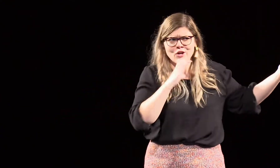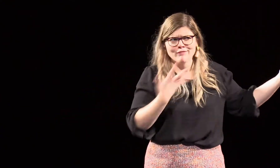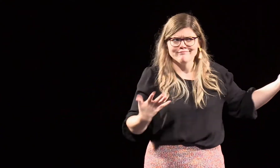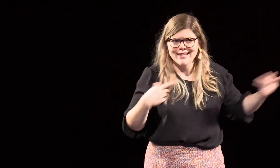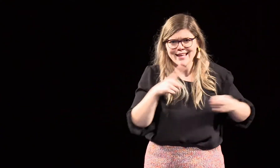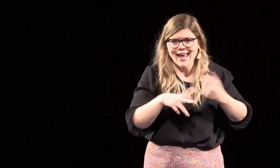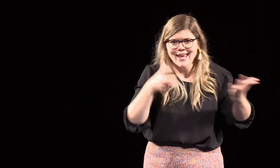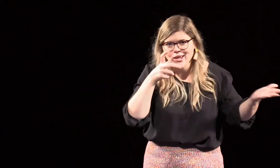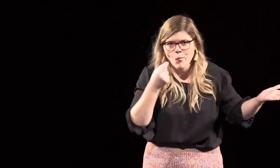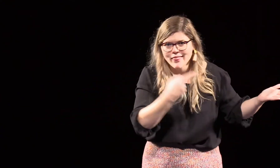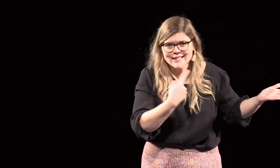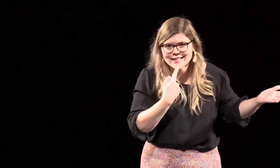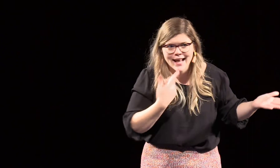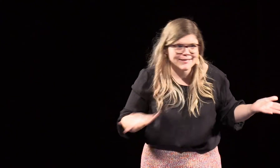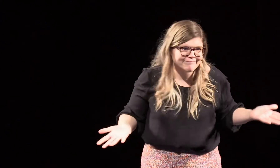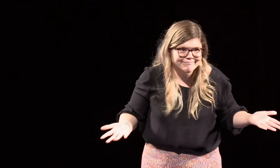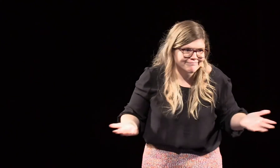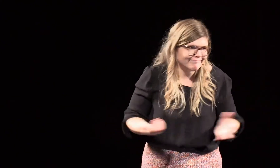Carlin says, "Well, I can't hear what they said."